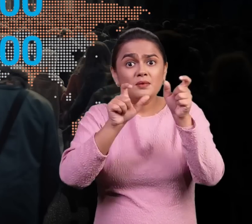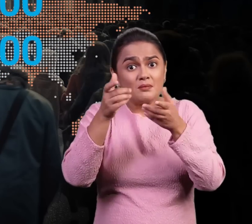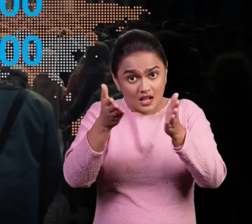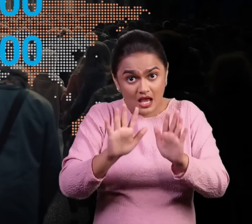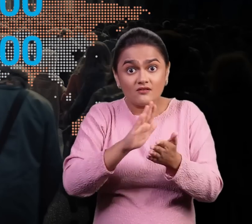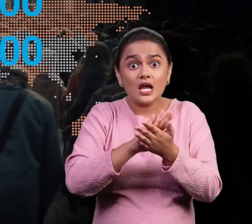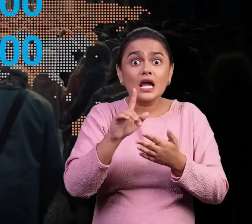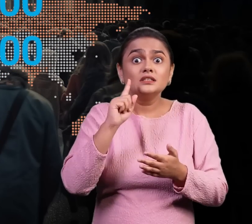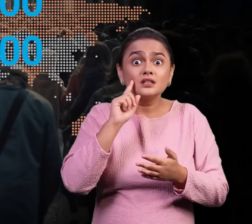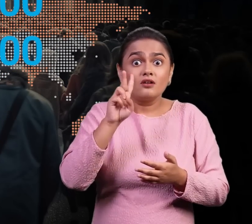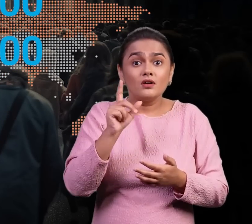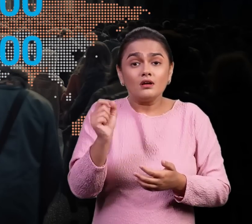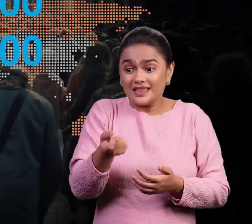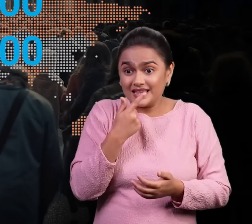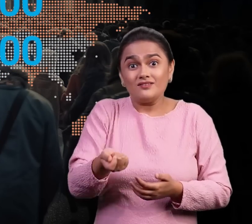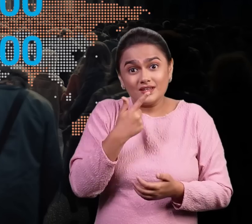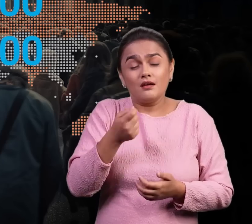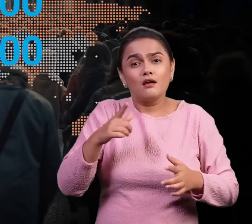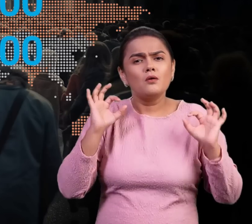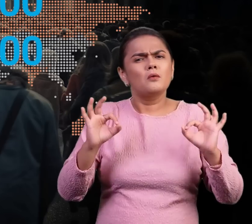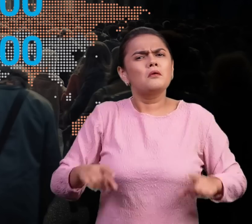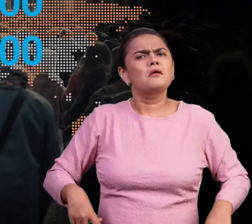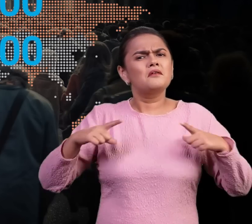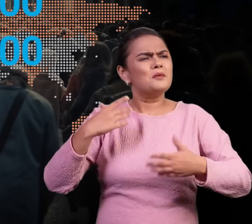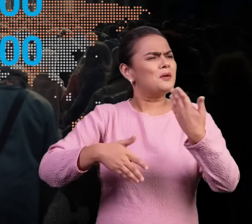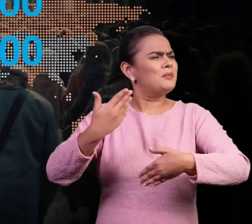who have received HIV treatment and are living healthy lives.